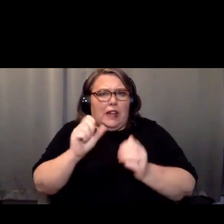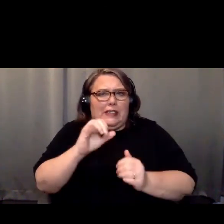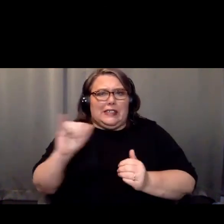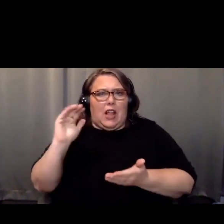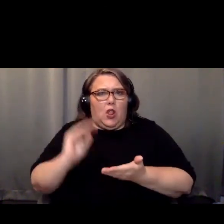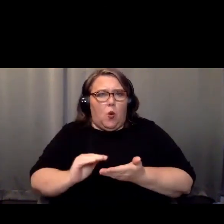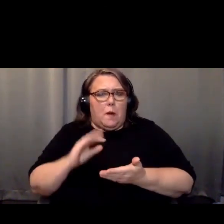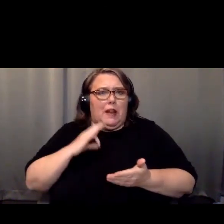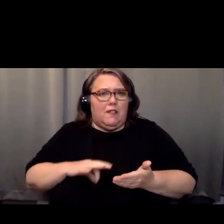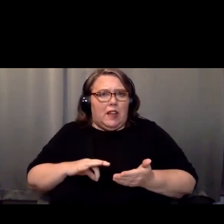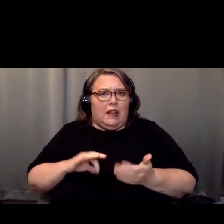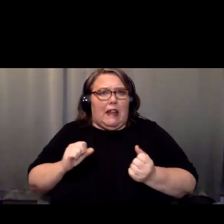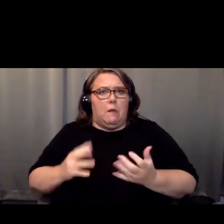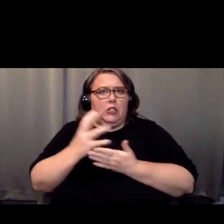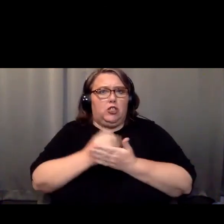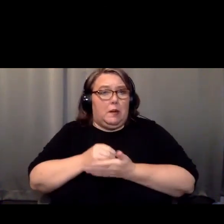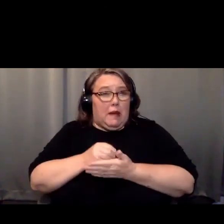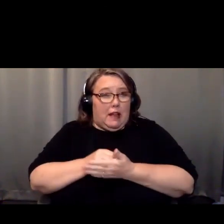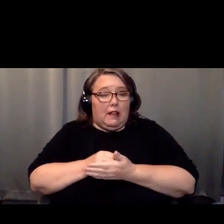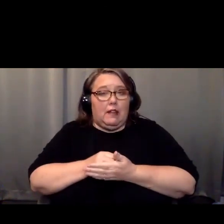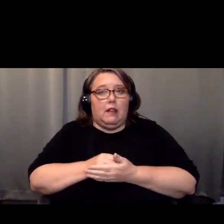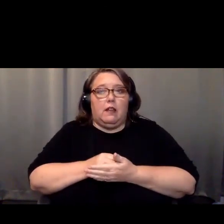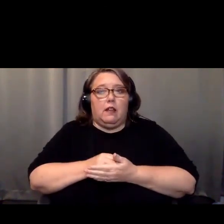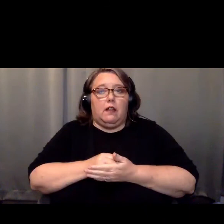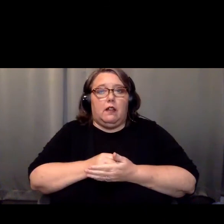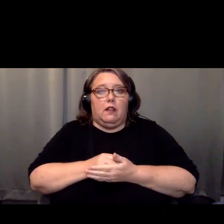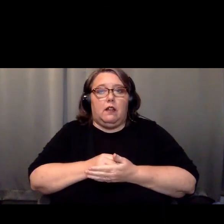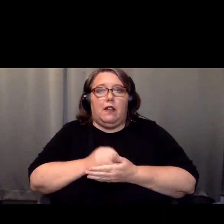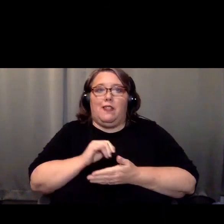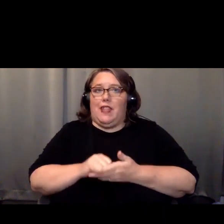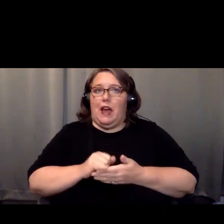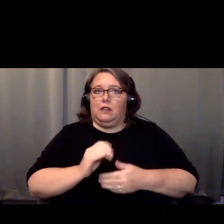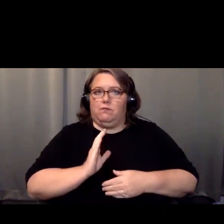and how much you can make as well, that is definitely a question where you need to call me on